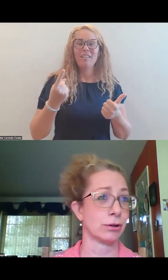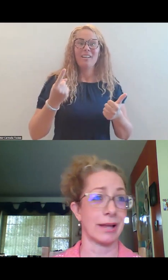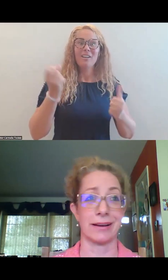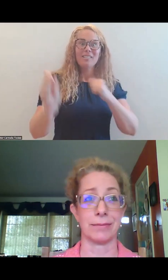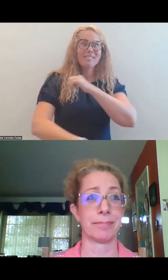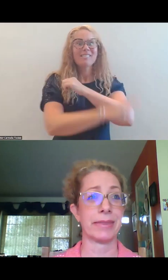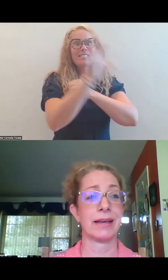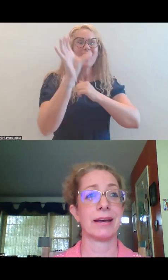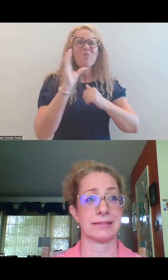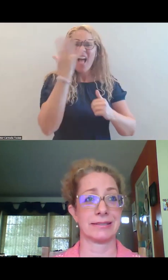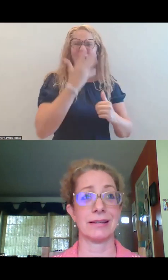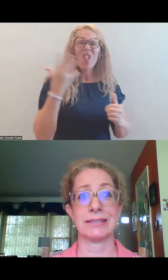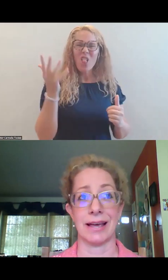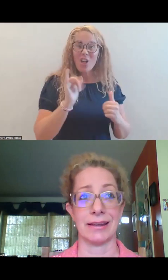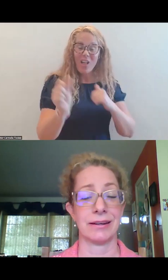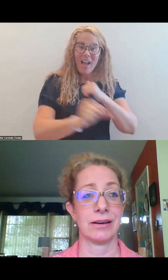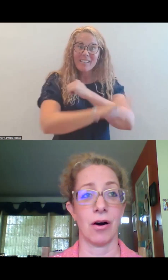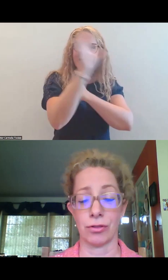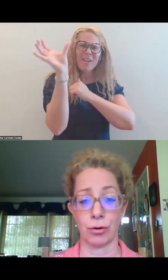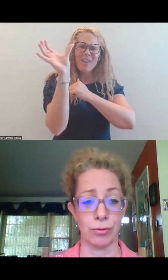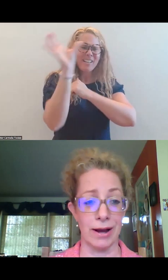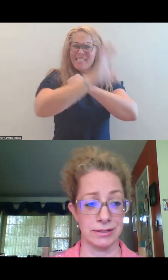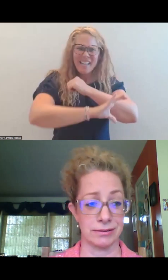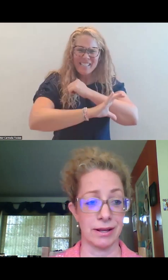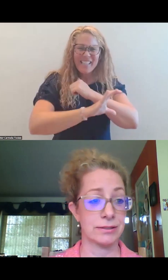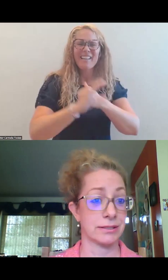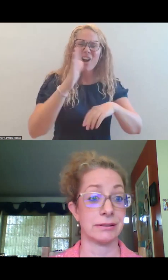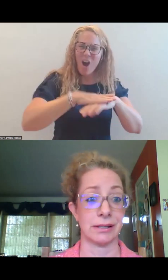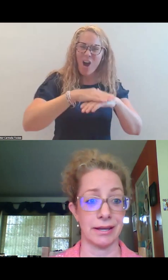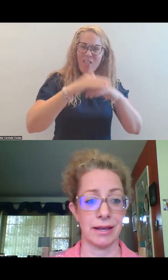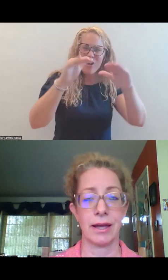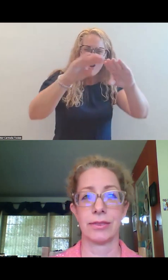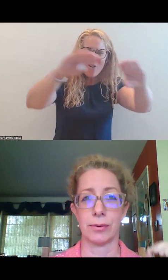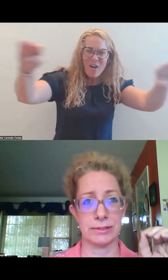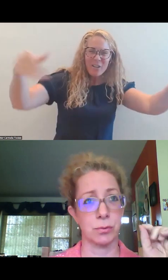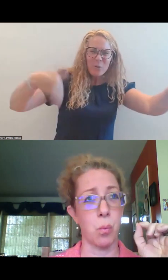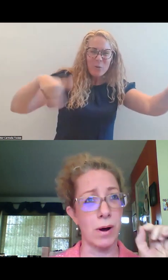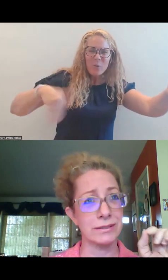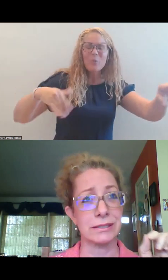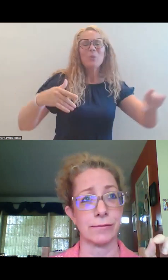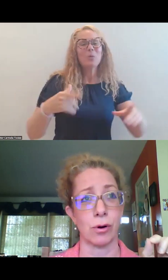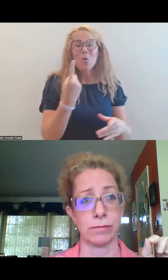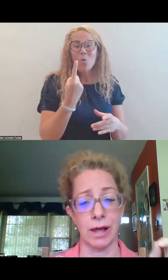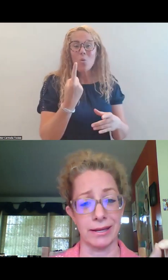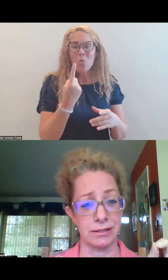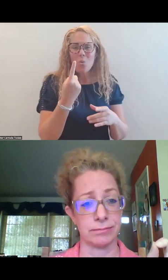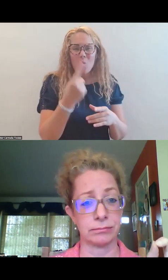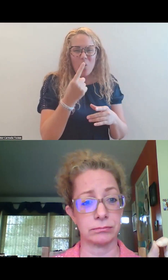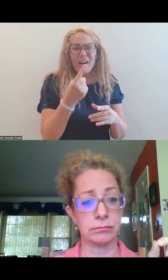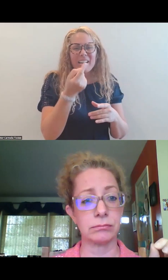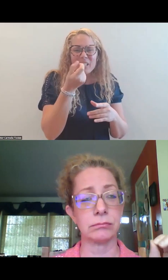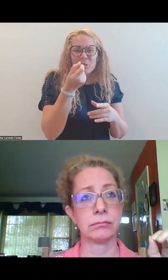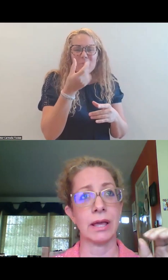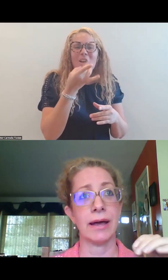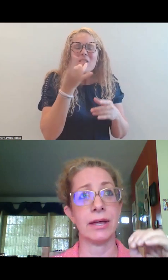LOOKED LIKE A SUNSET SUDDENLY. THERE WAS ONE SLIVER OF LIGHT AND